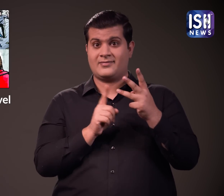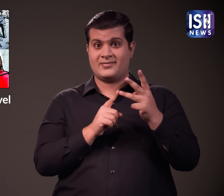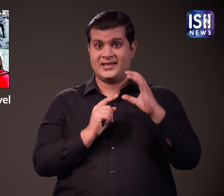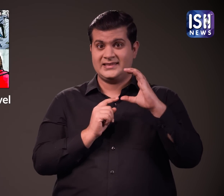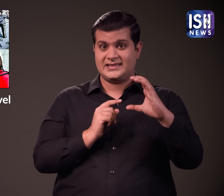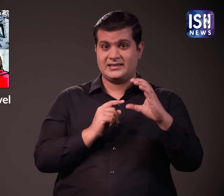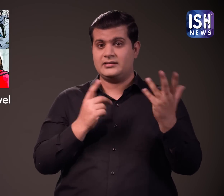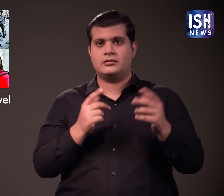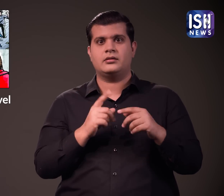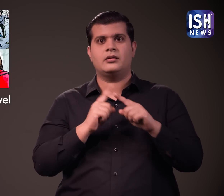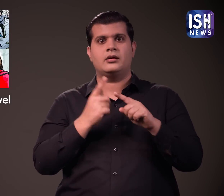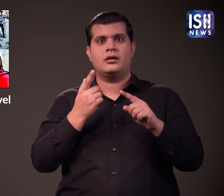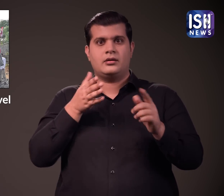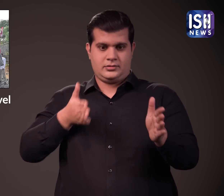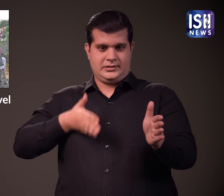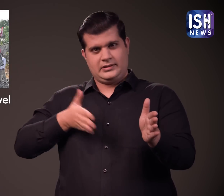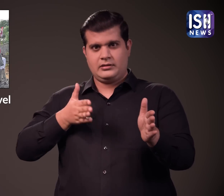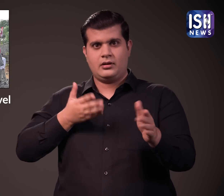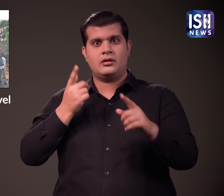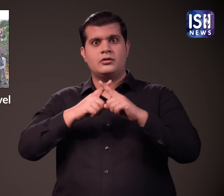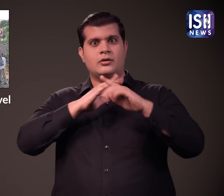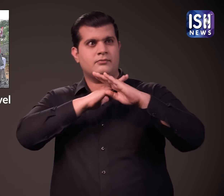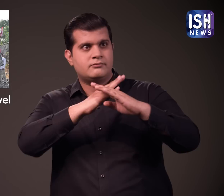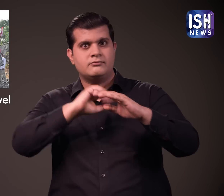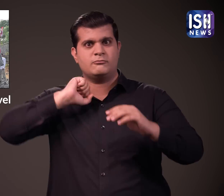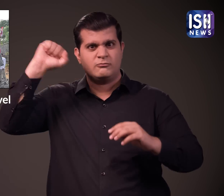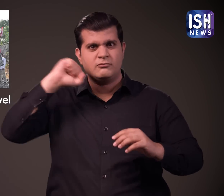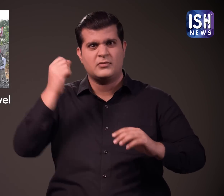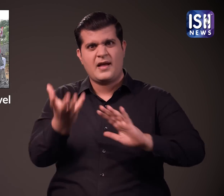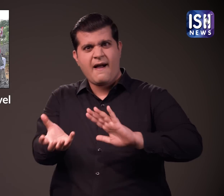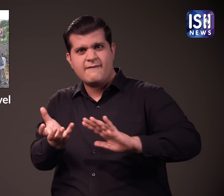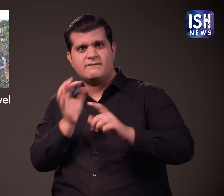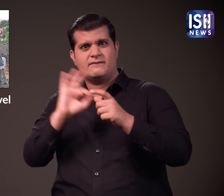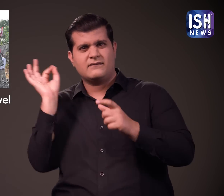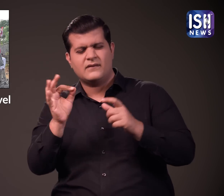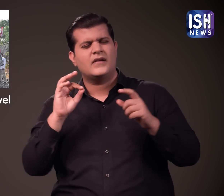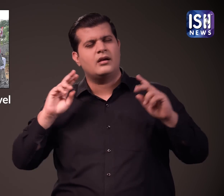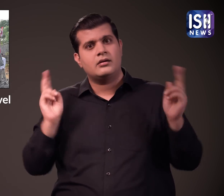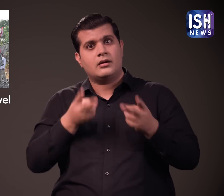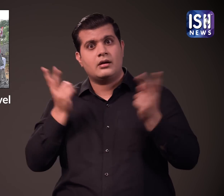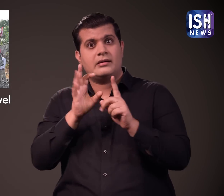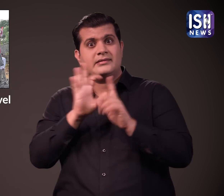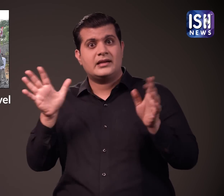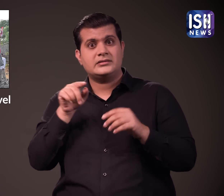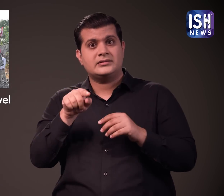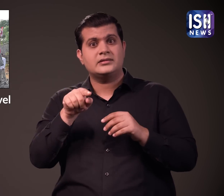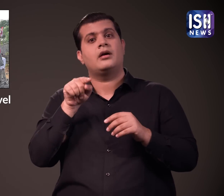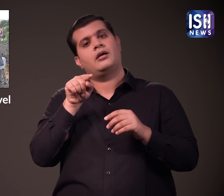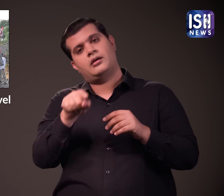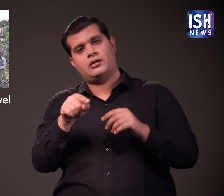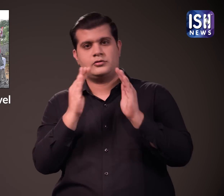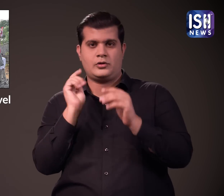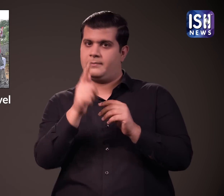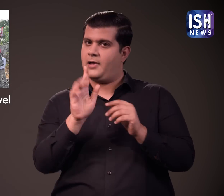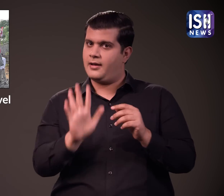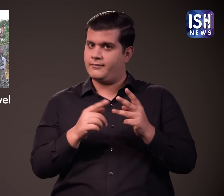C) Rioting and violence incidents will be covered.